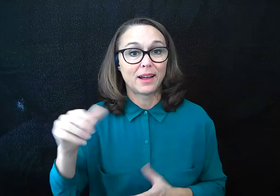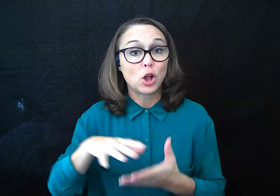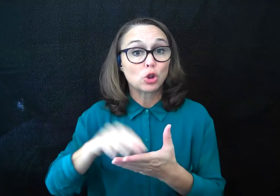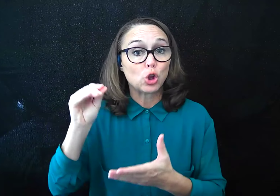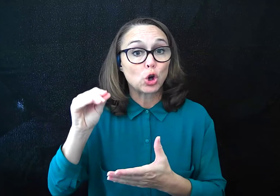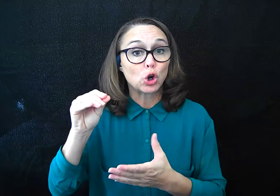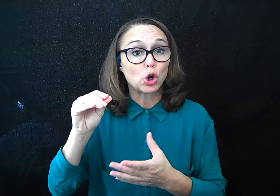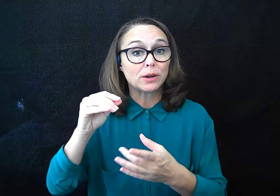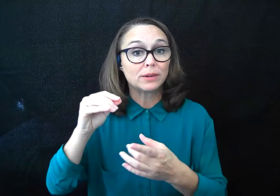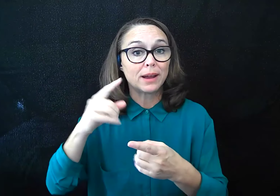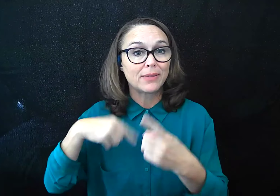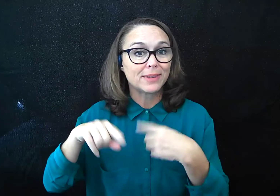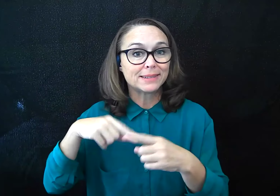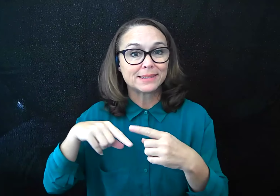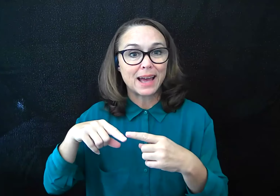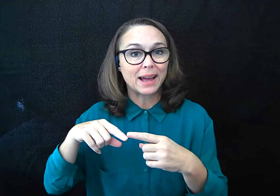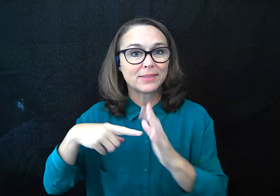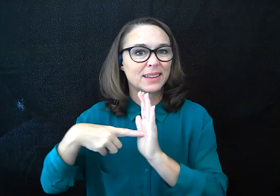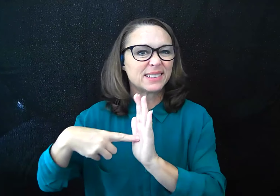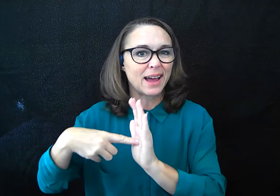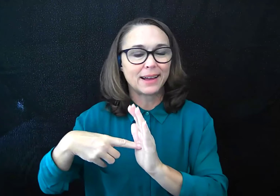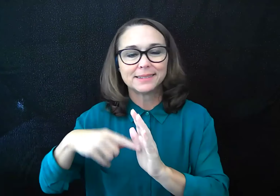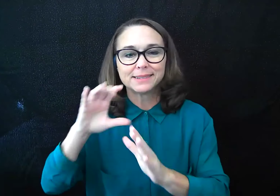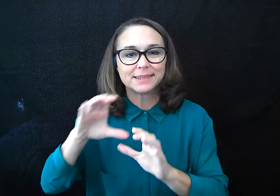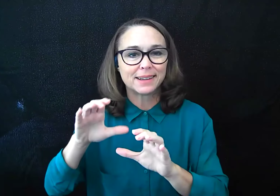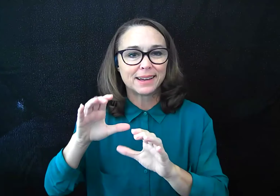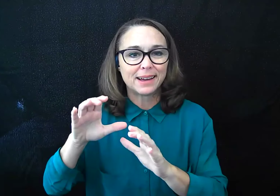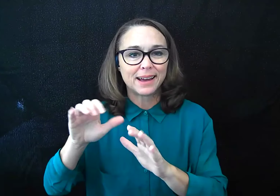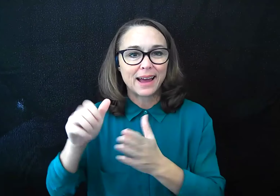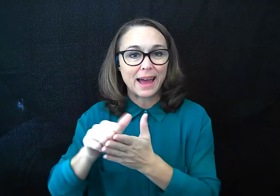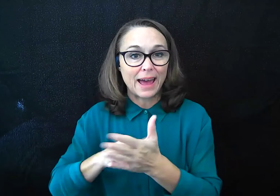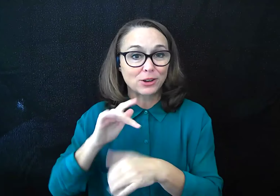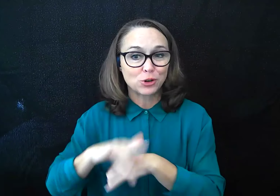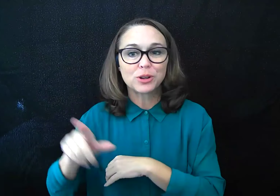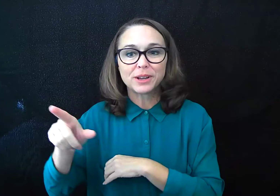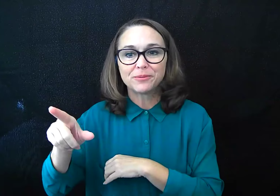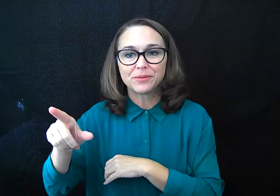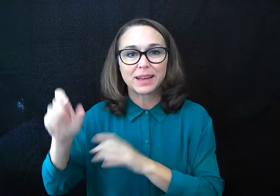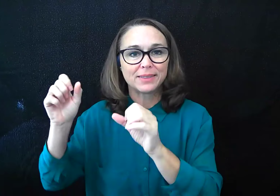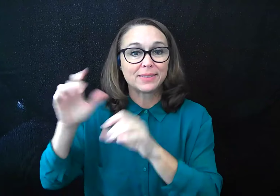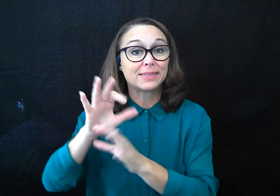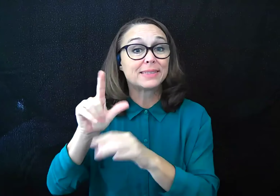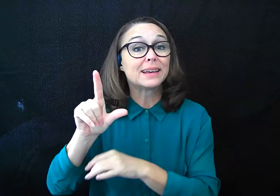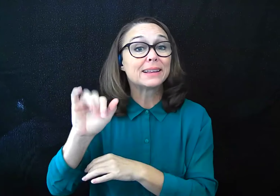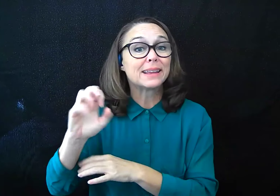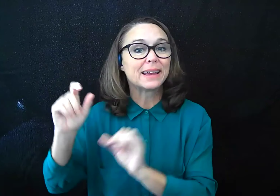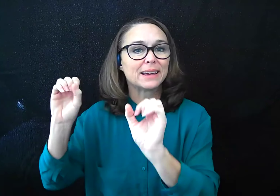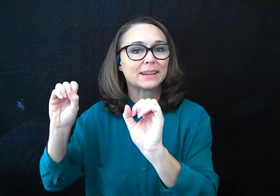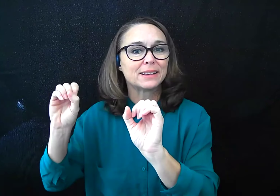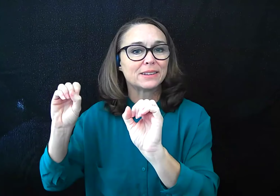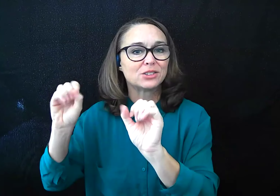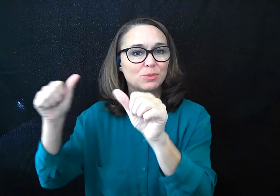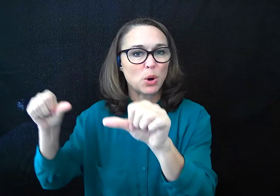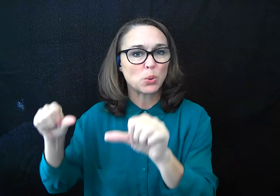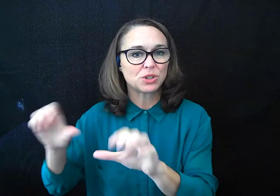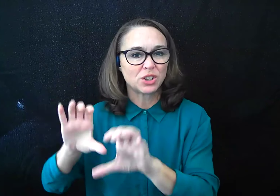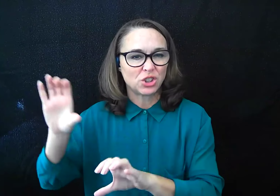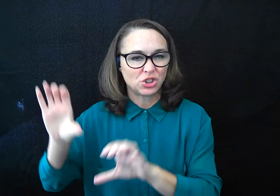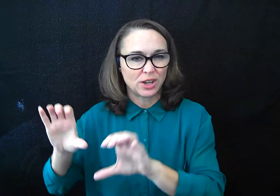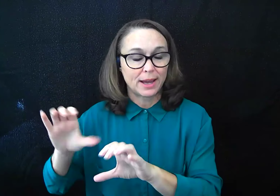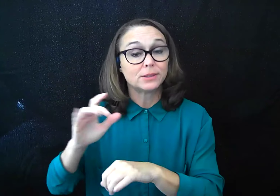link in the chat and it it's great to have all of these resources kind of available to everyone. So,